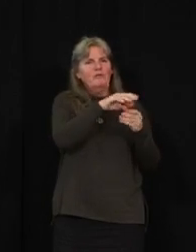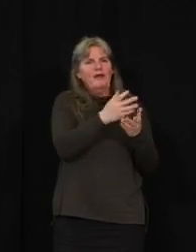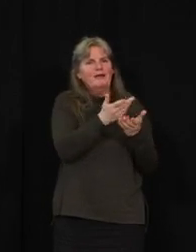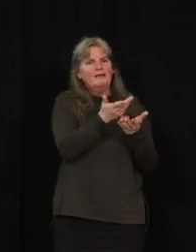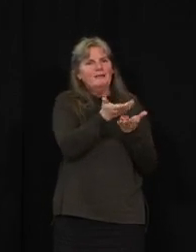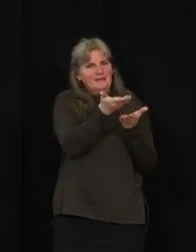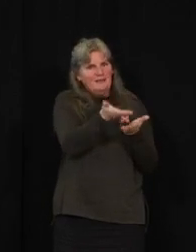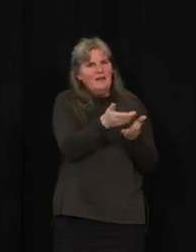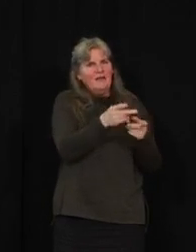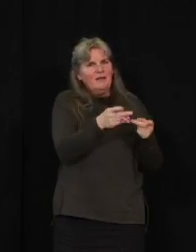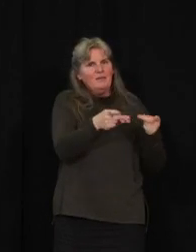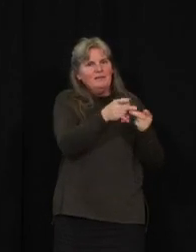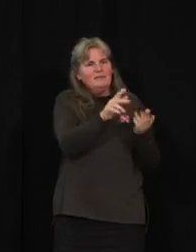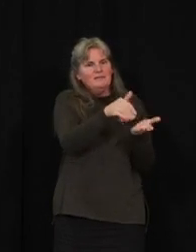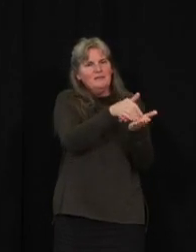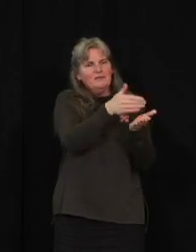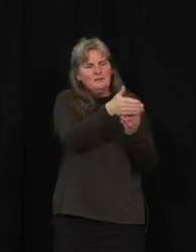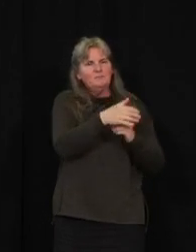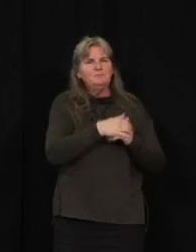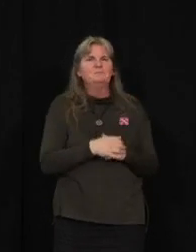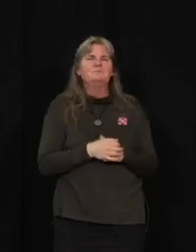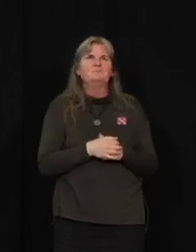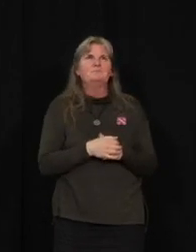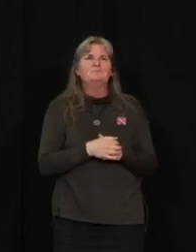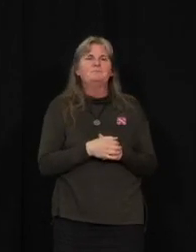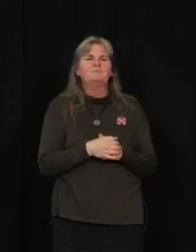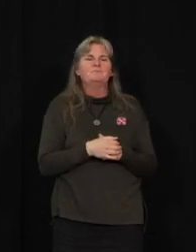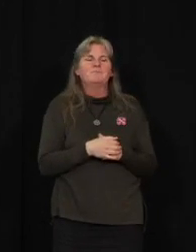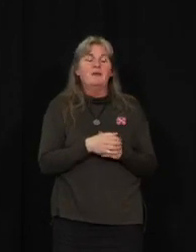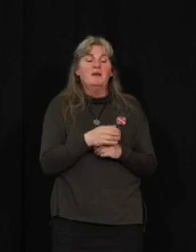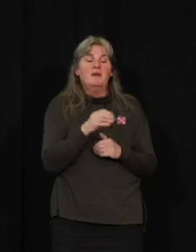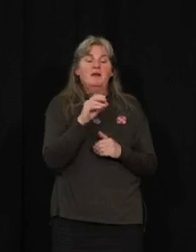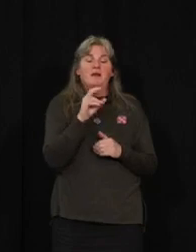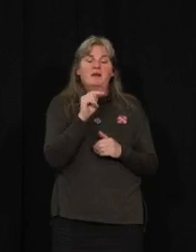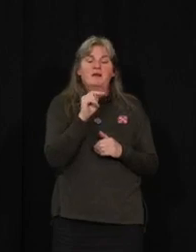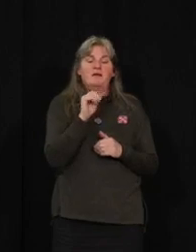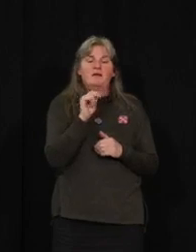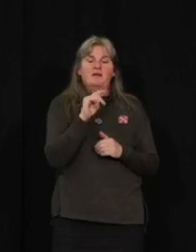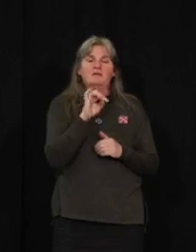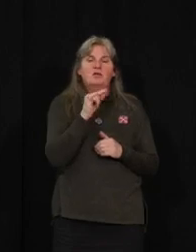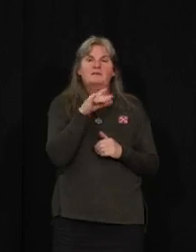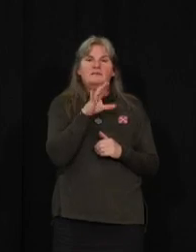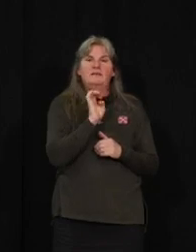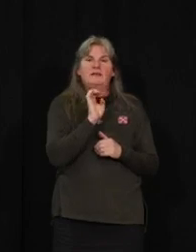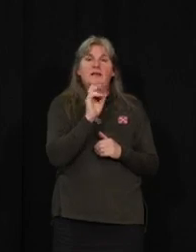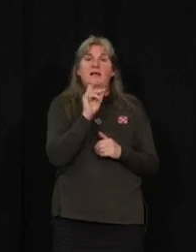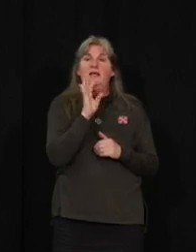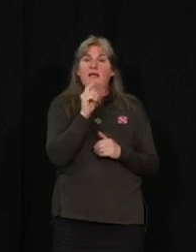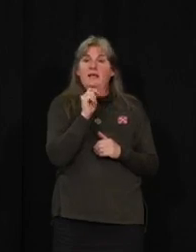Wide distribution of naloxone kits, again, has been available for the past three years and